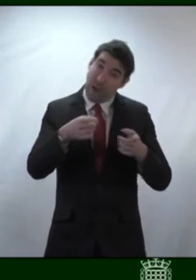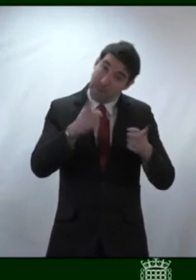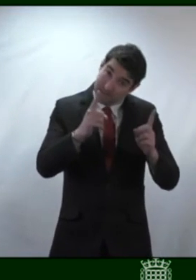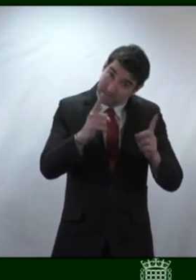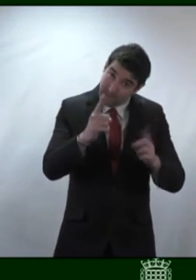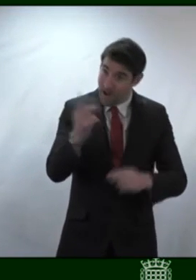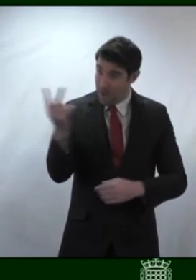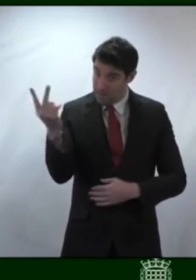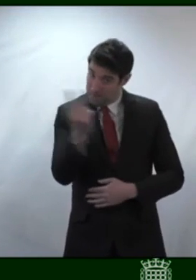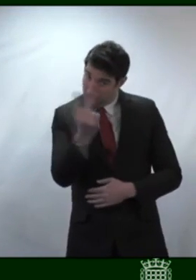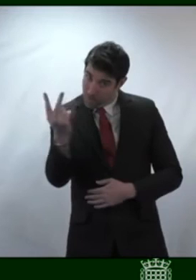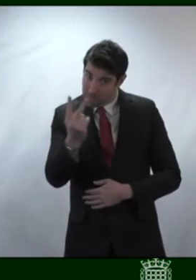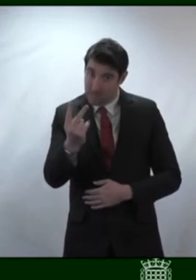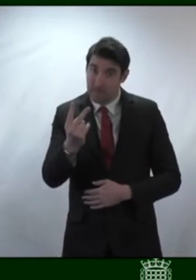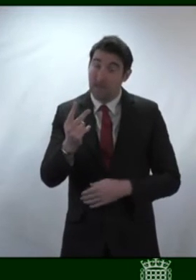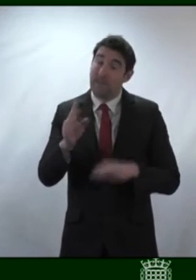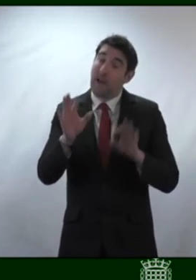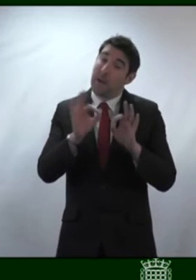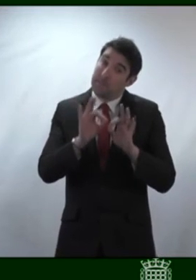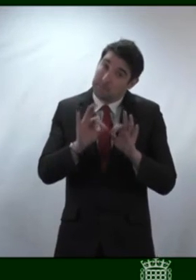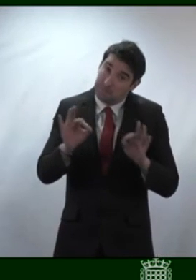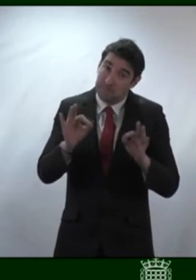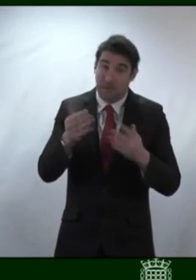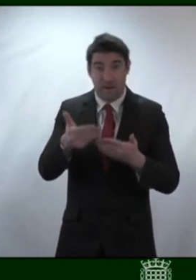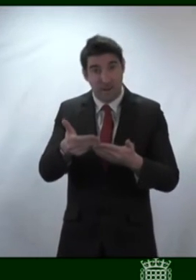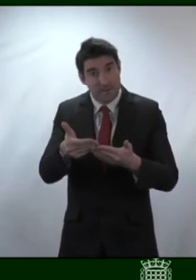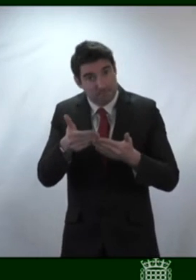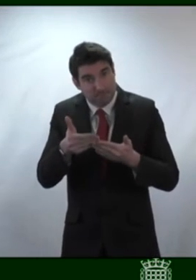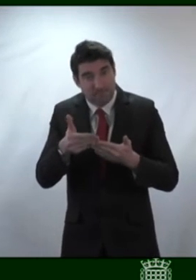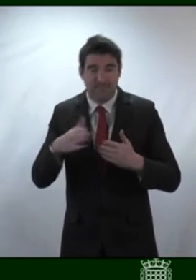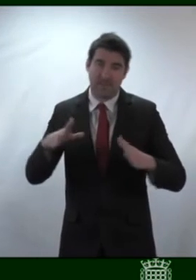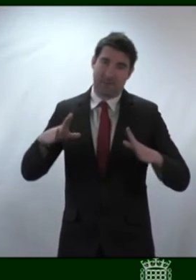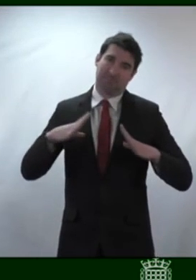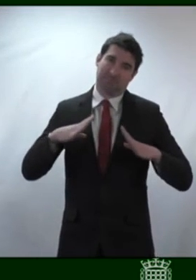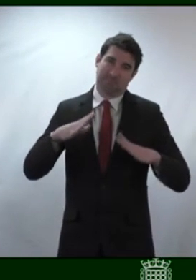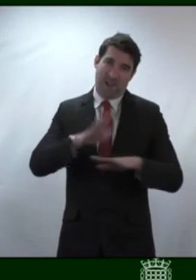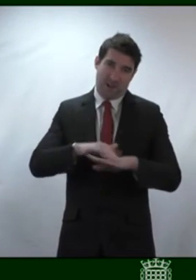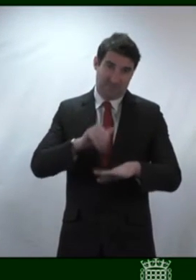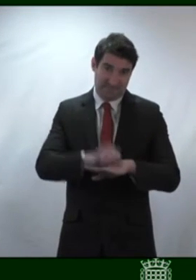and safe Christmas period? Look, on the subject of Christmas,